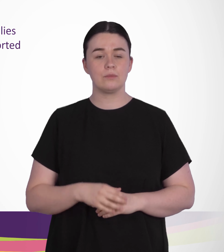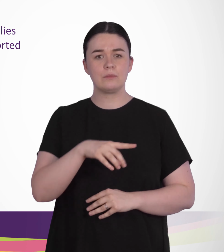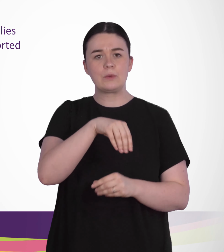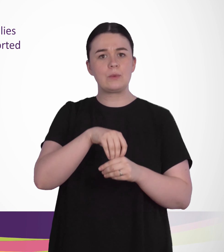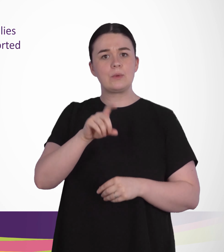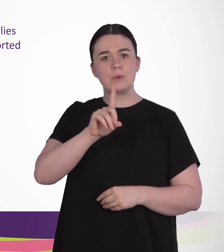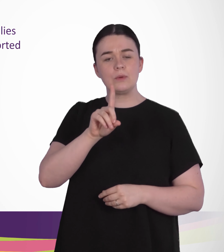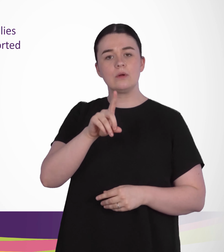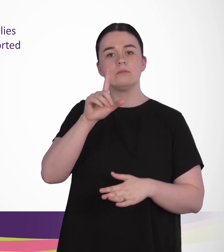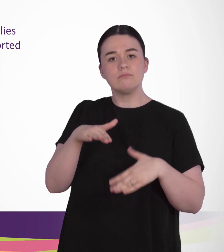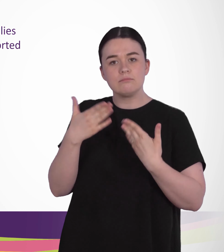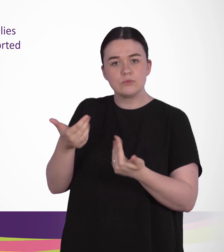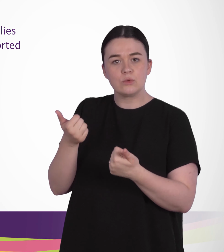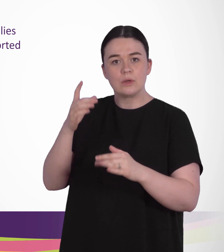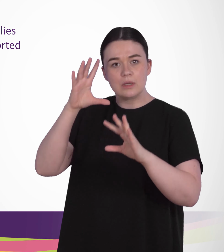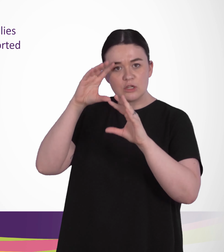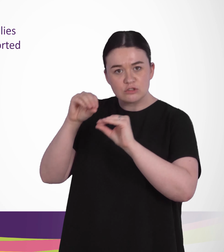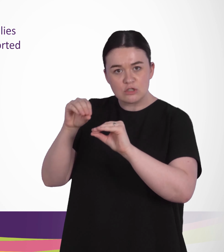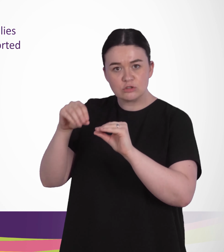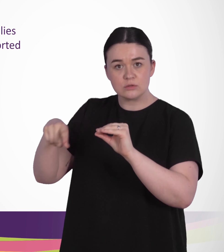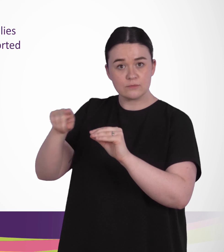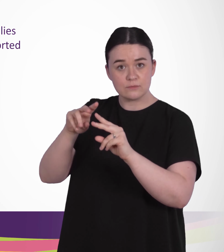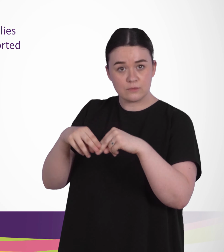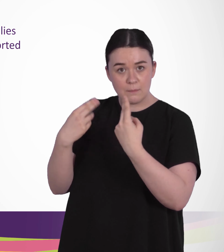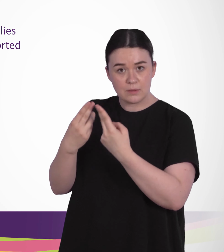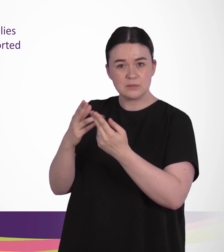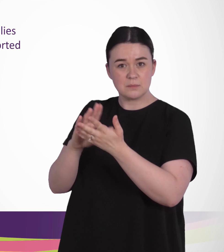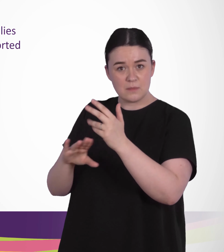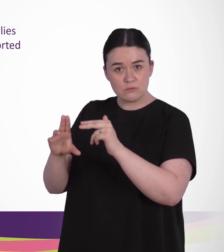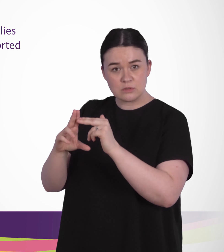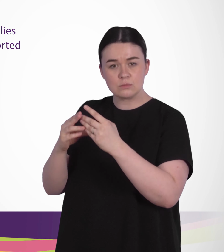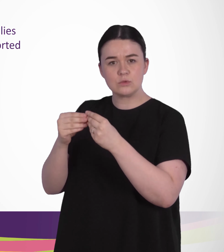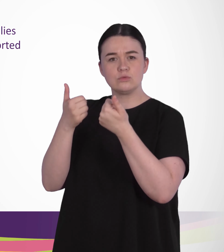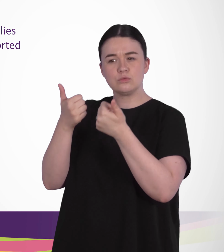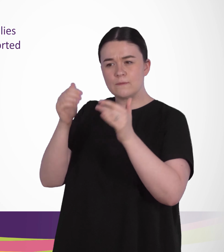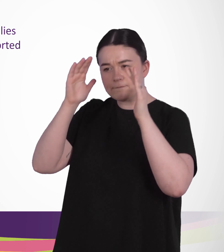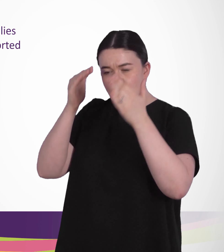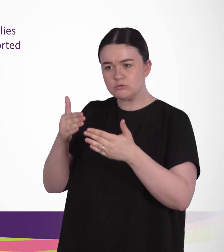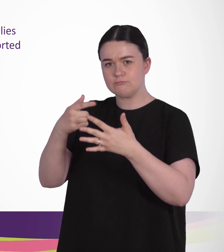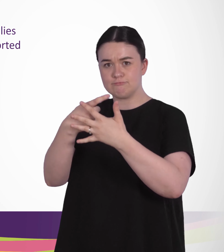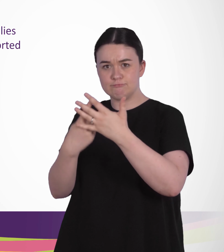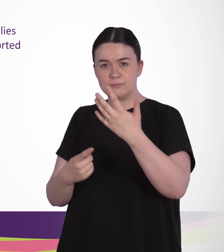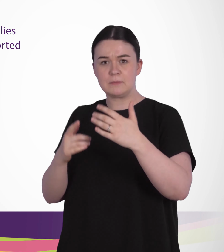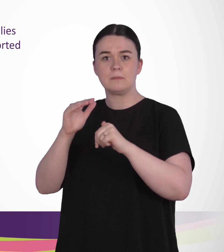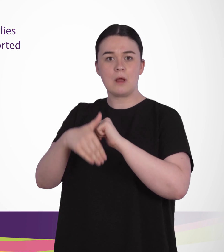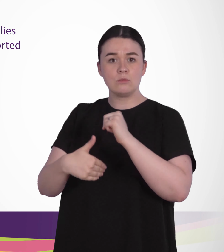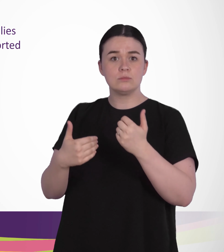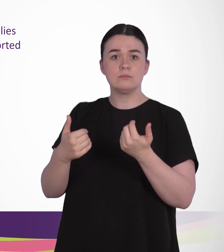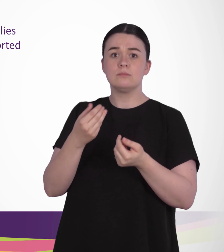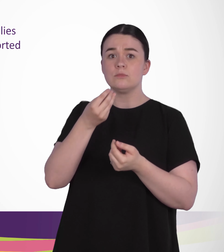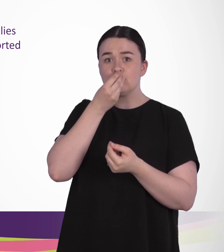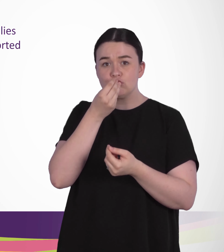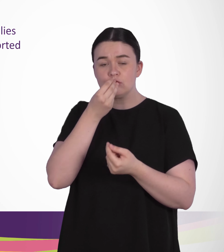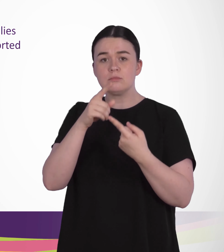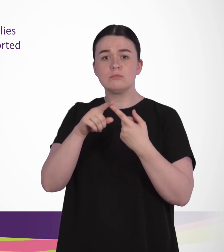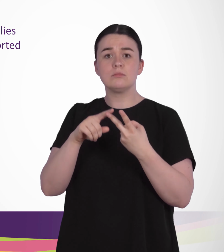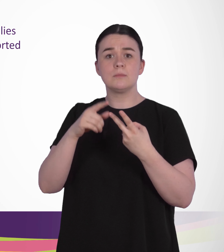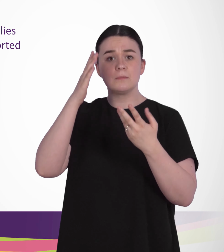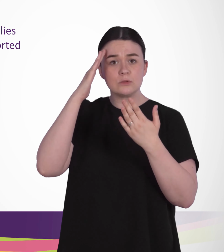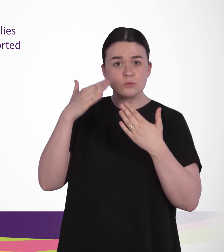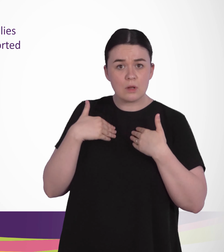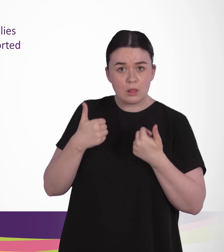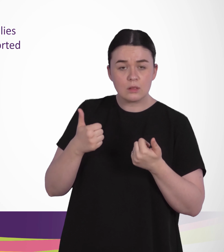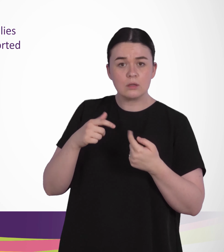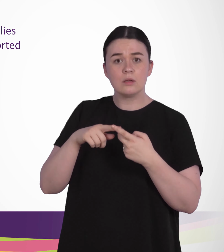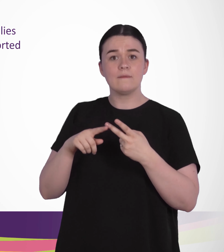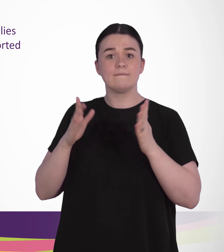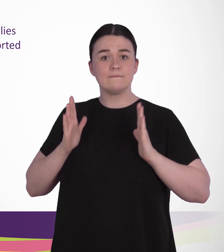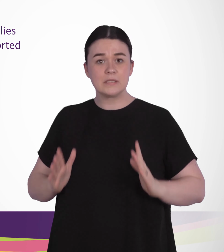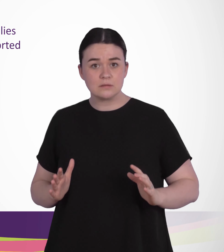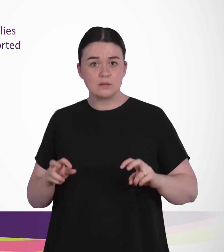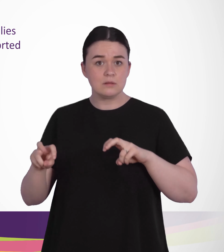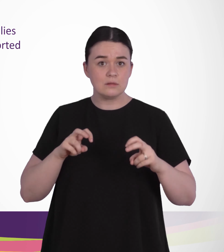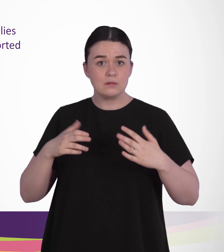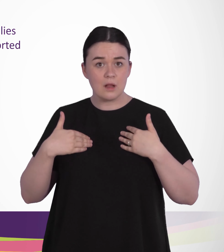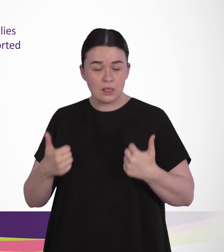This included providing education for parents and families with a focus on nutrition, mental and physical health,